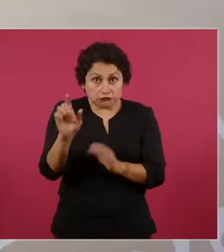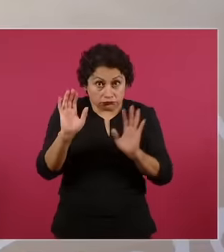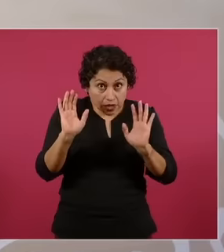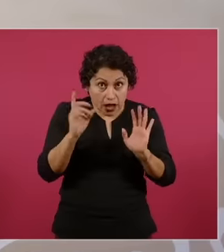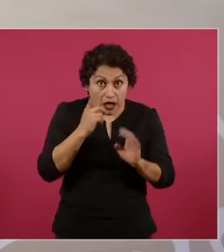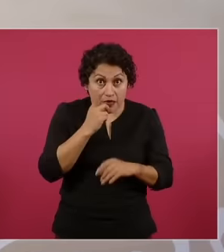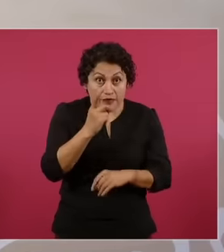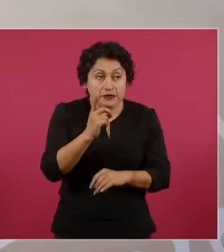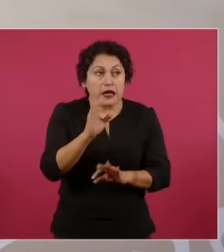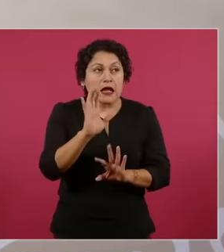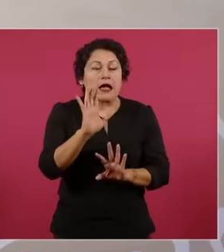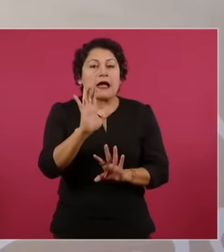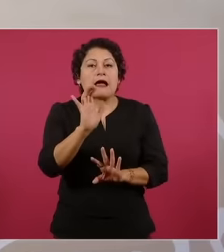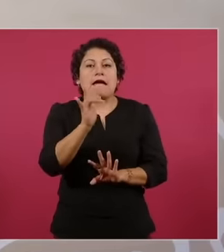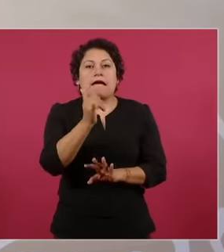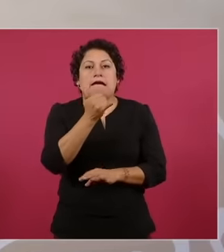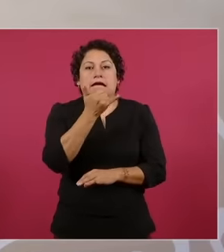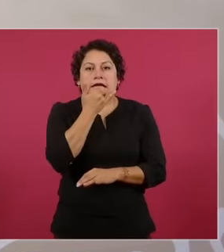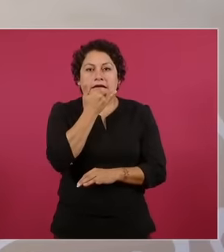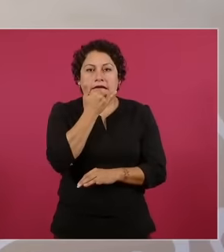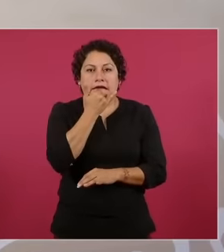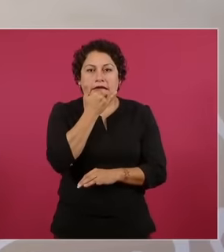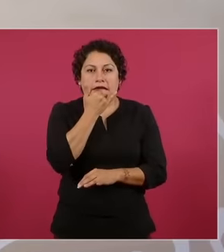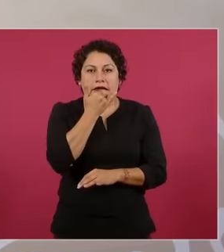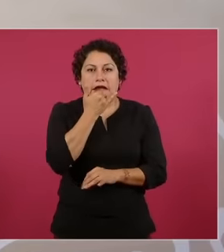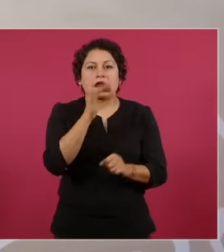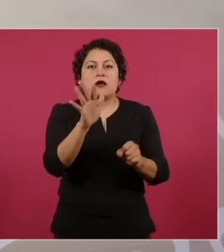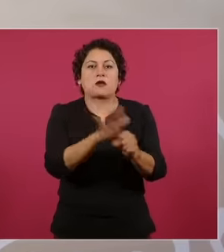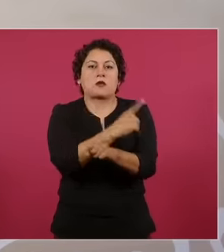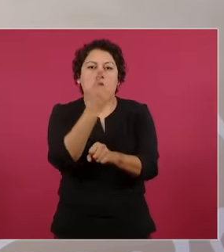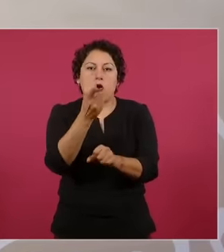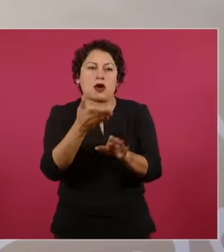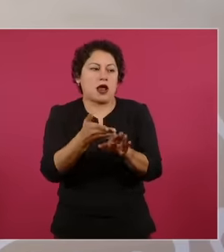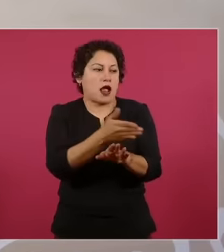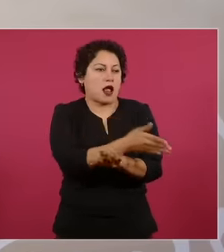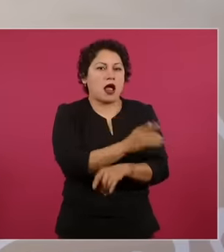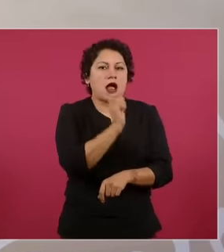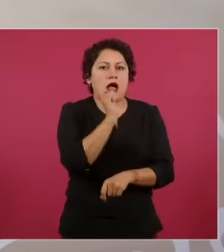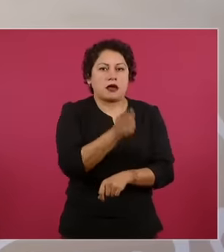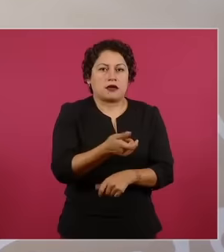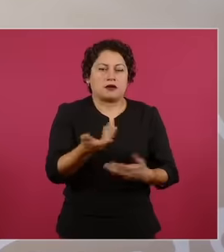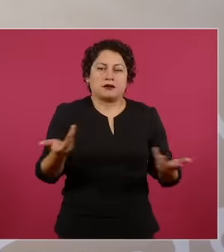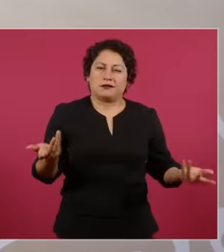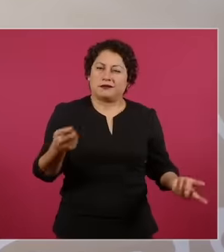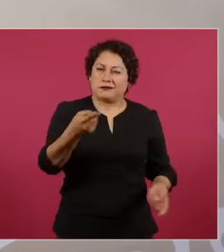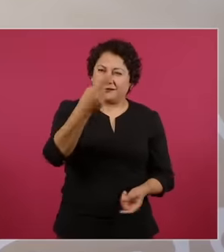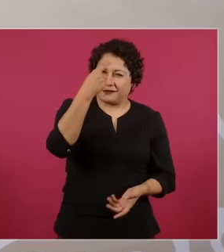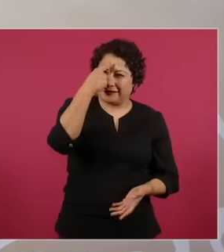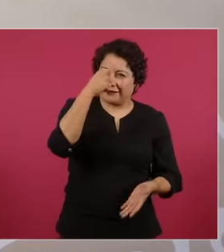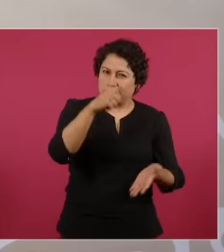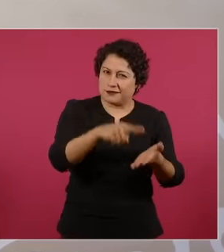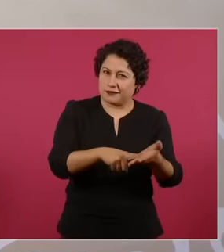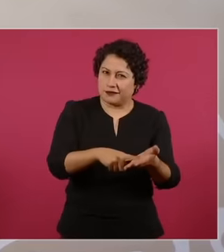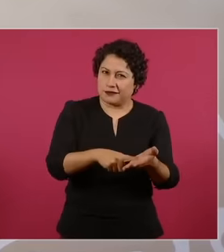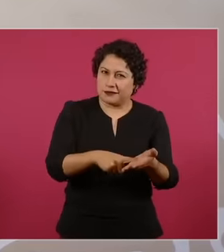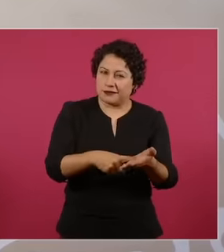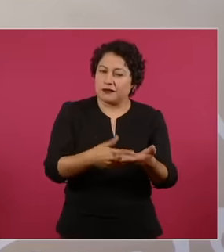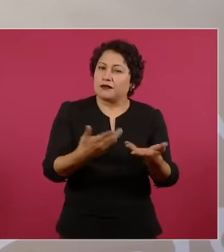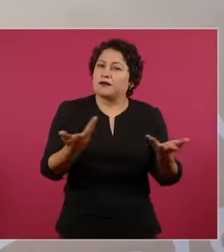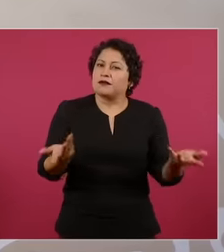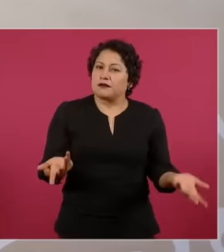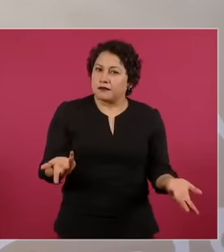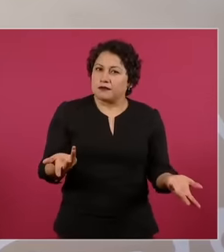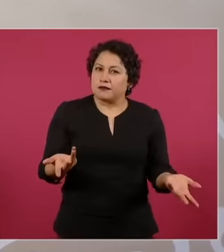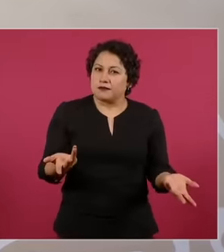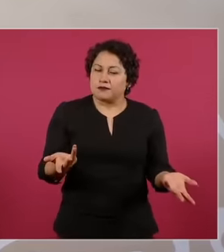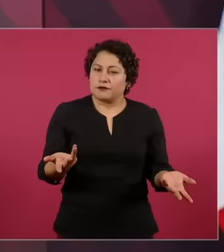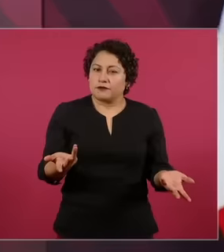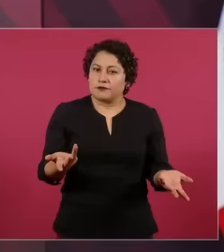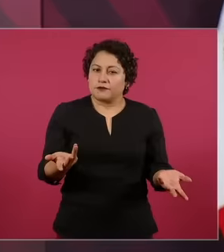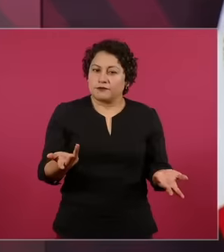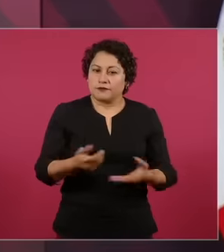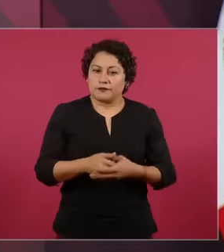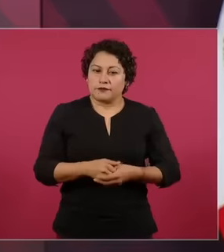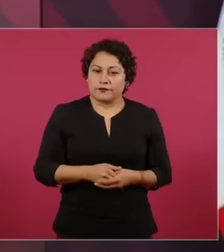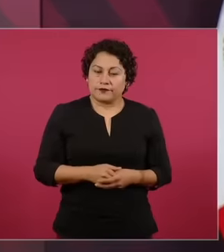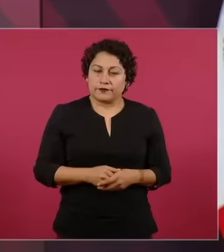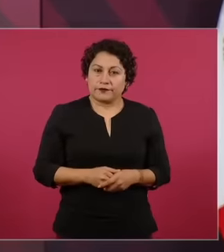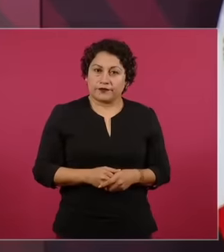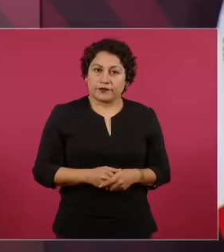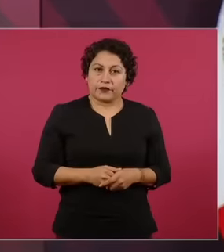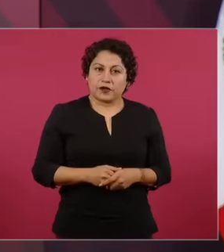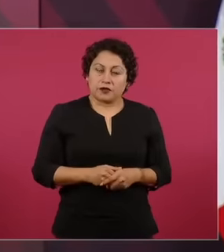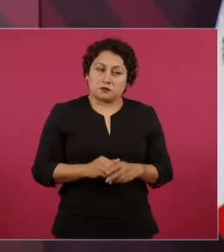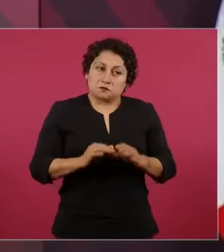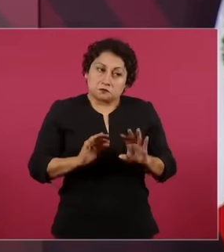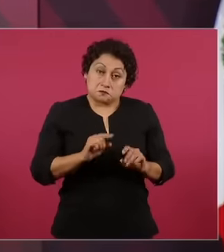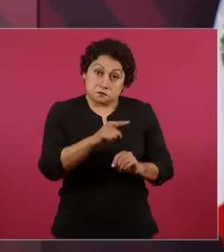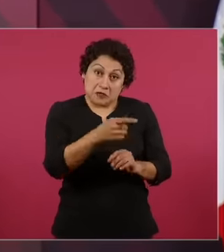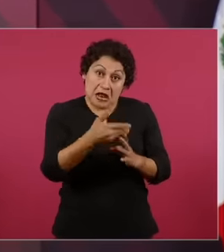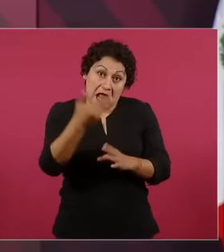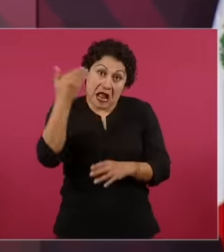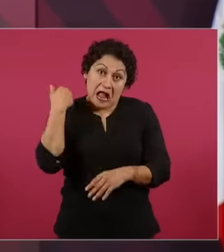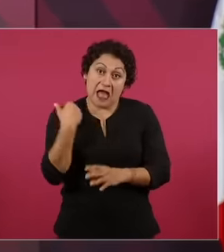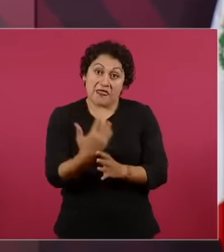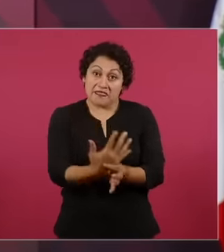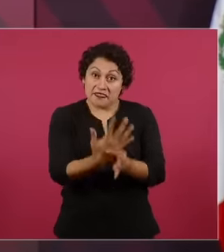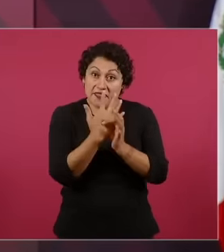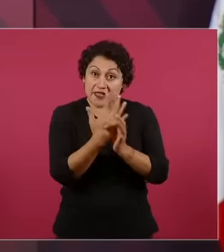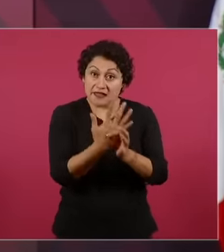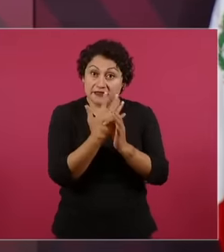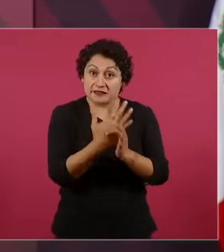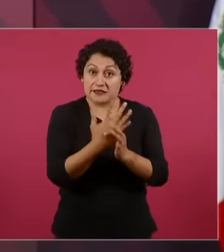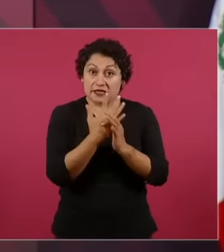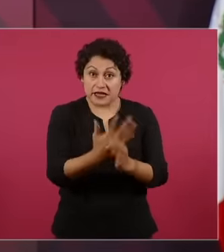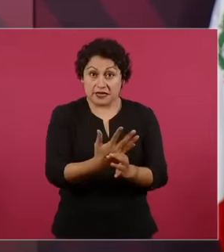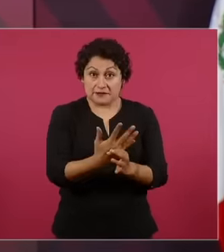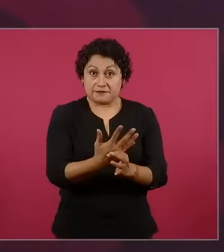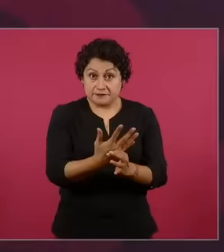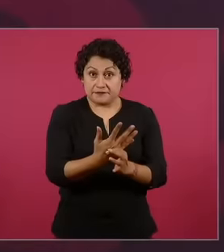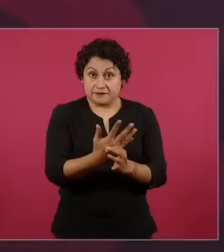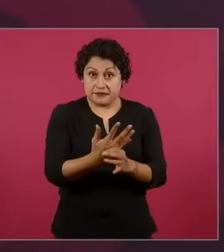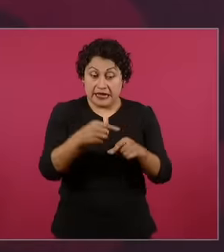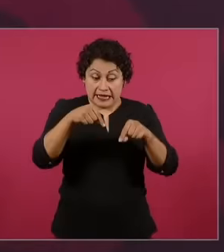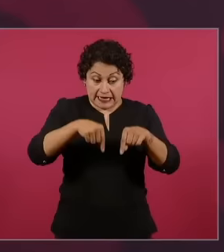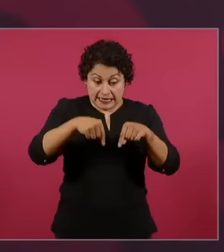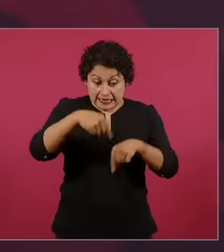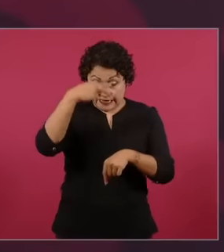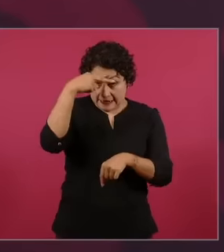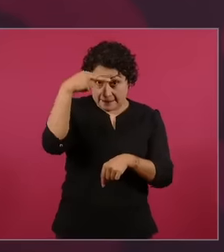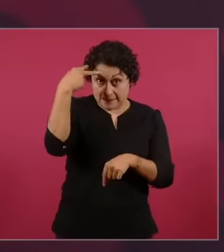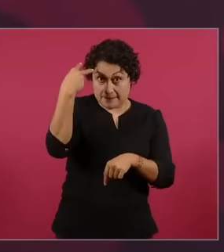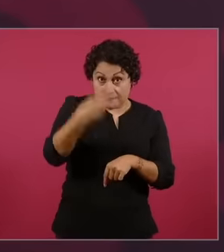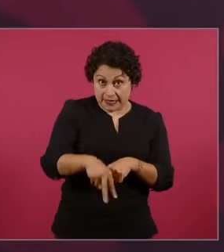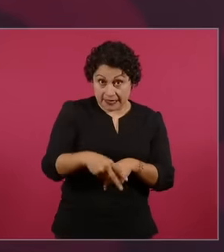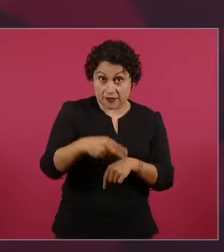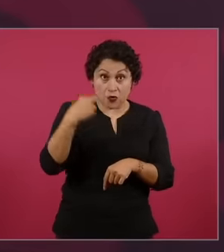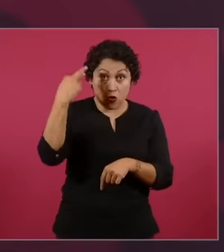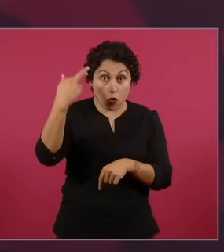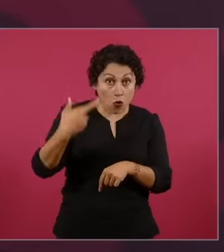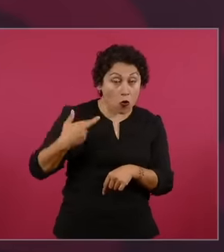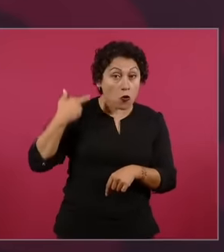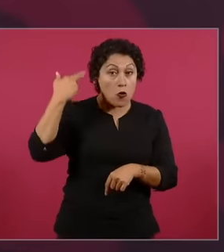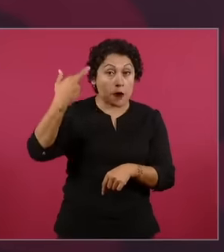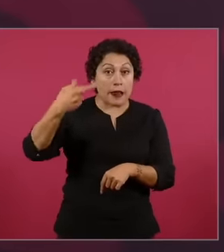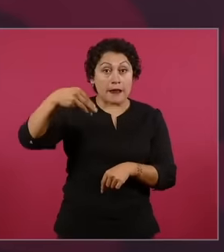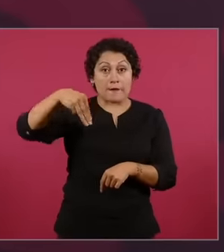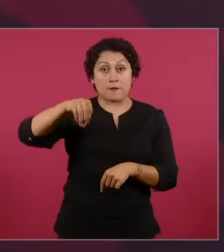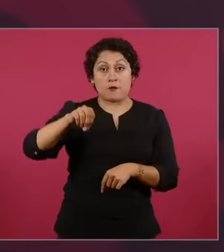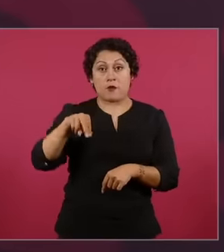because it was too much. Imagine that, according to him, we were going to go through a monarchy